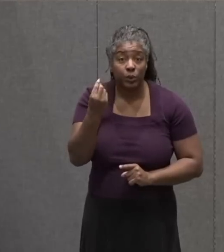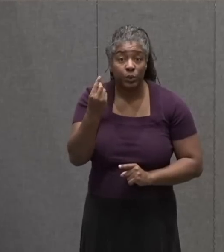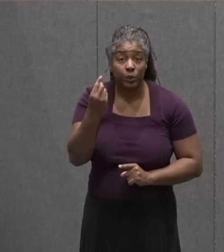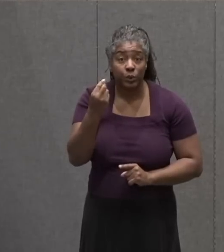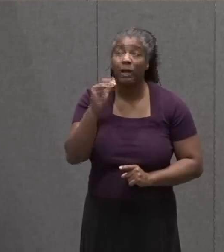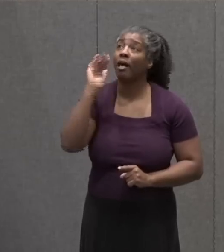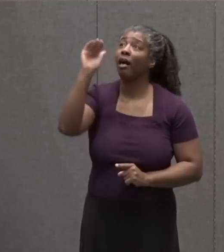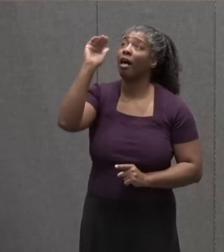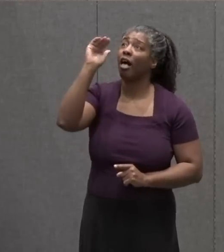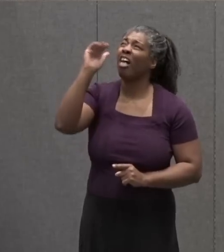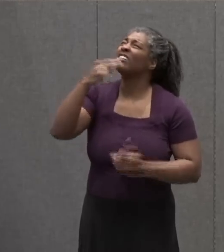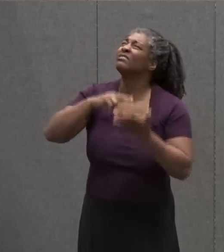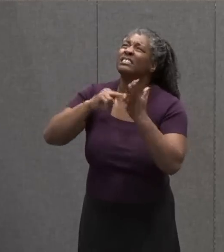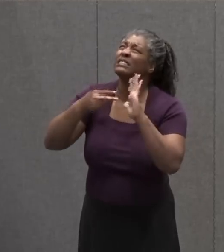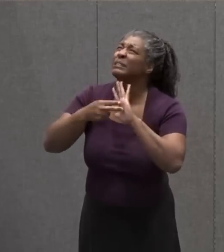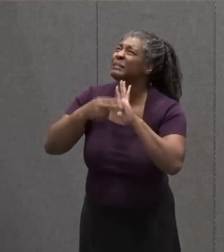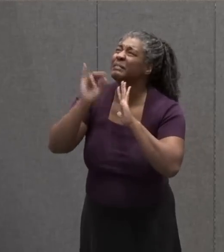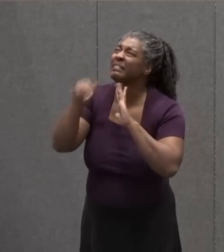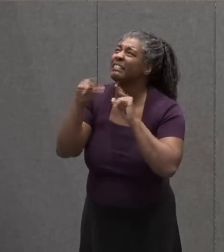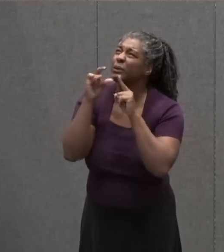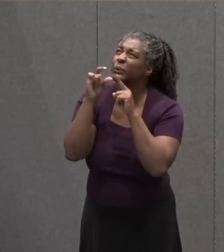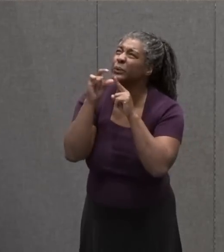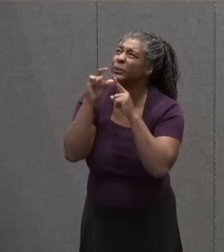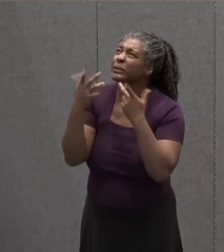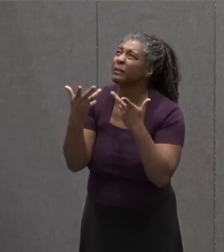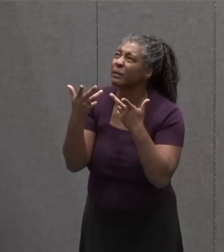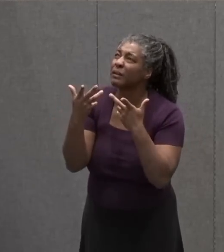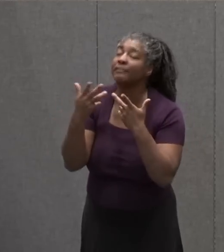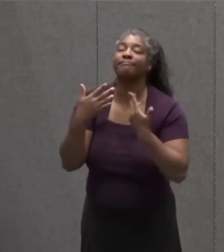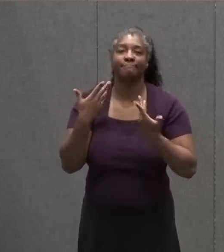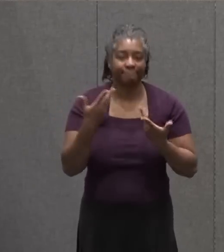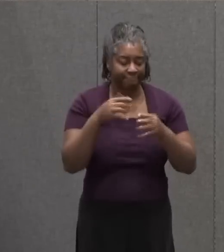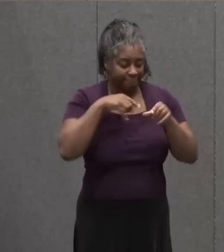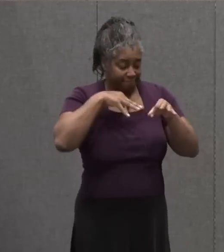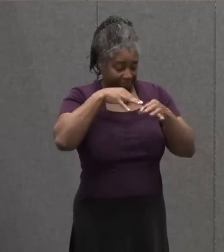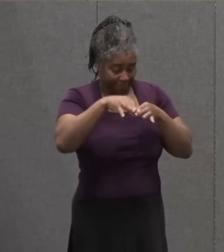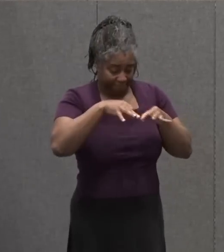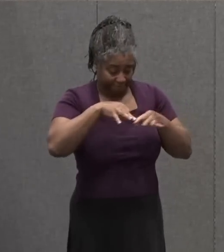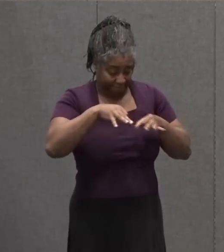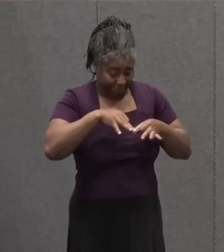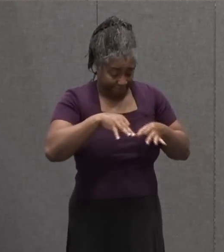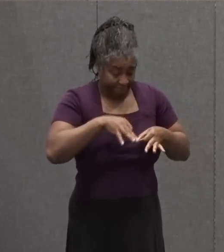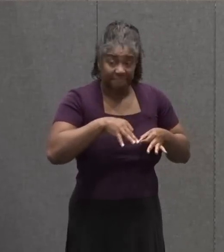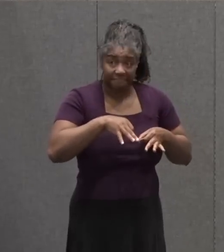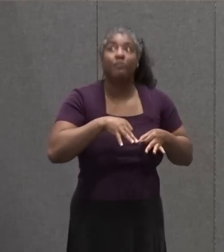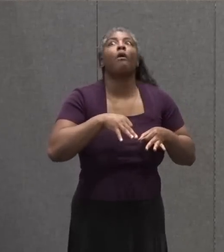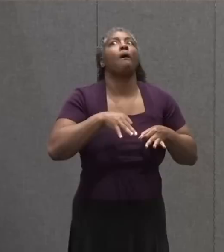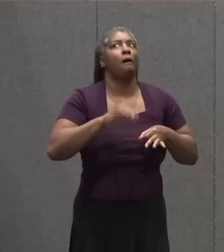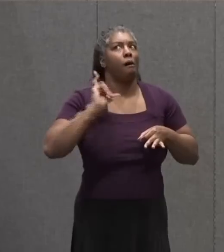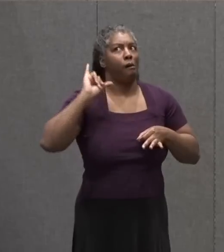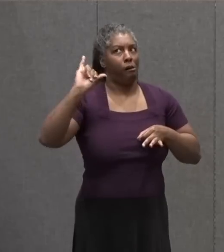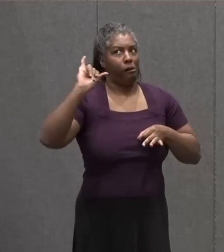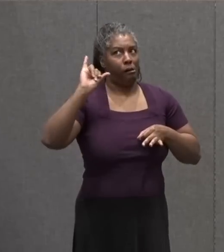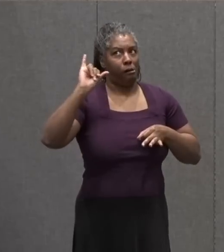At home after you've collected some words like I did, you can play a game I like to call statues.